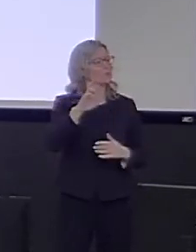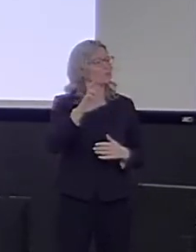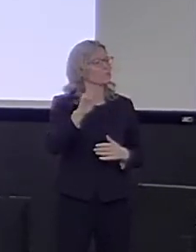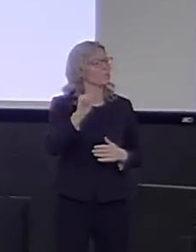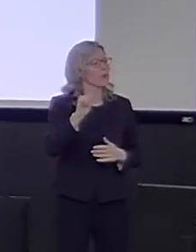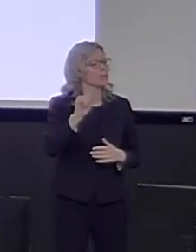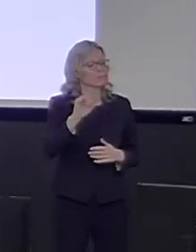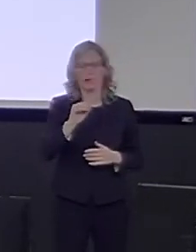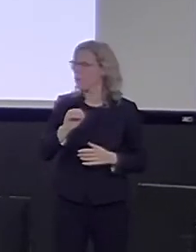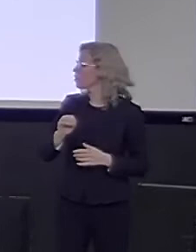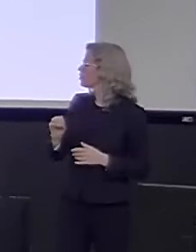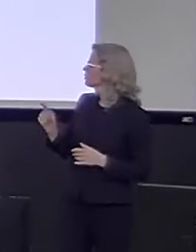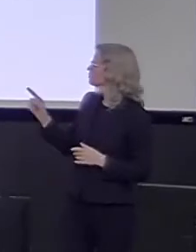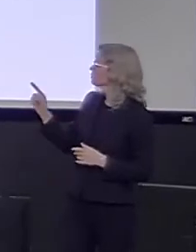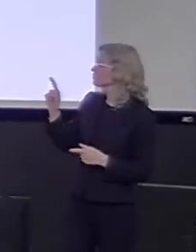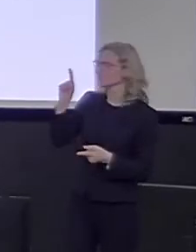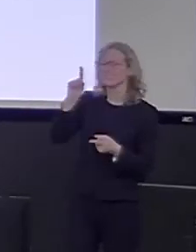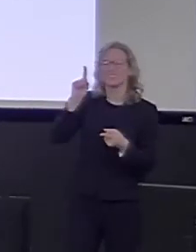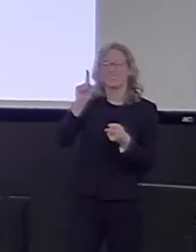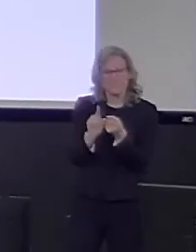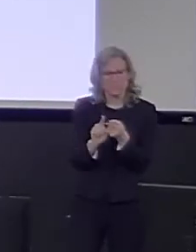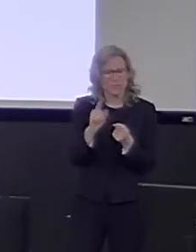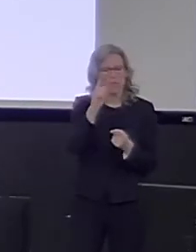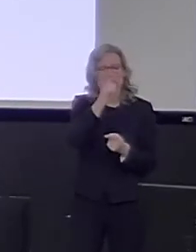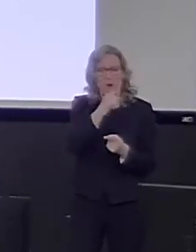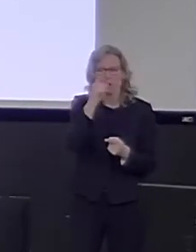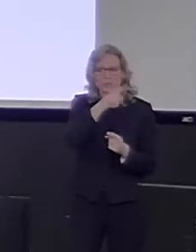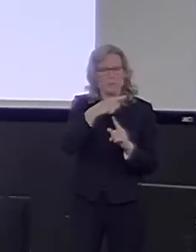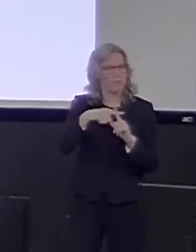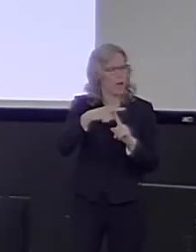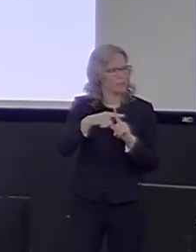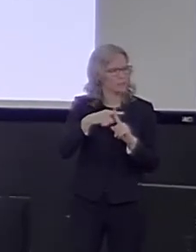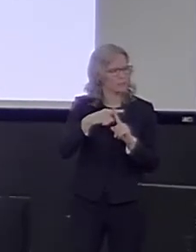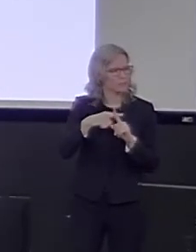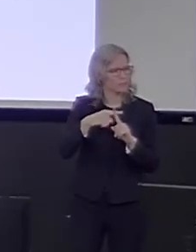It decreases the risk of false positives because I have less chance of